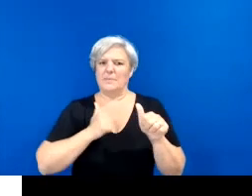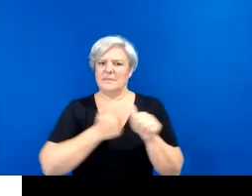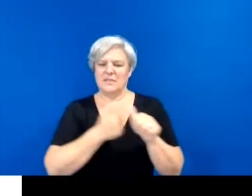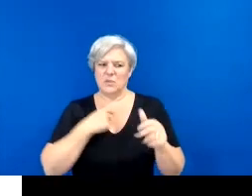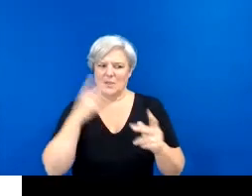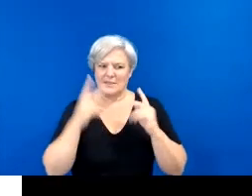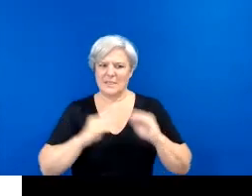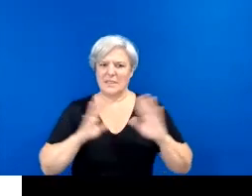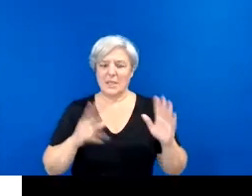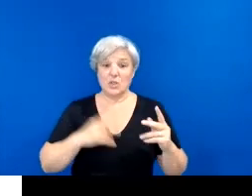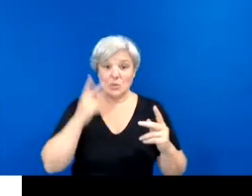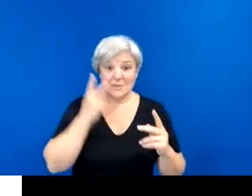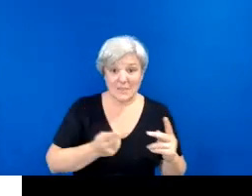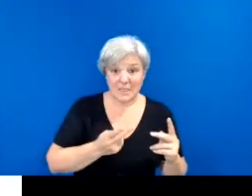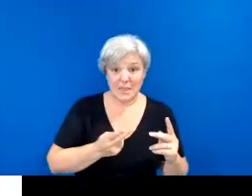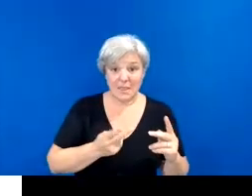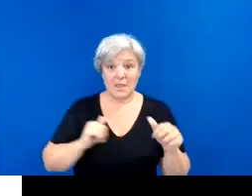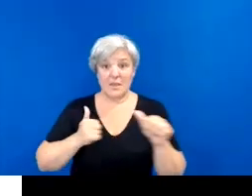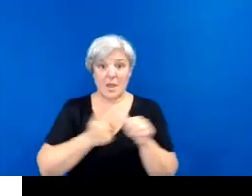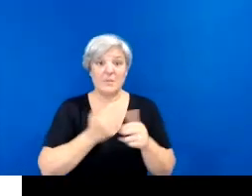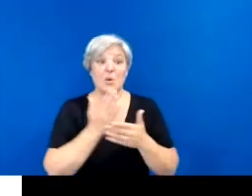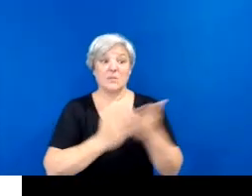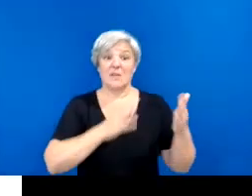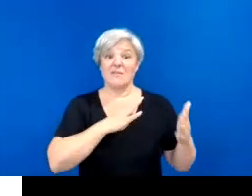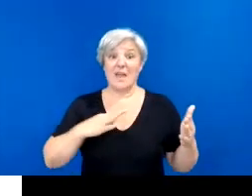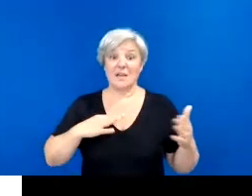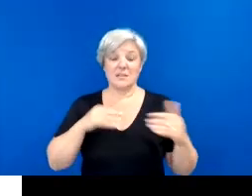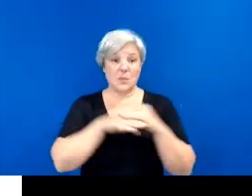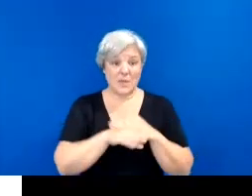and you can actually see where faculty have requested